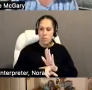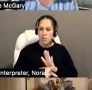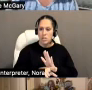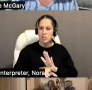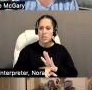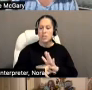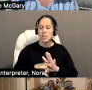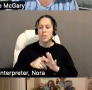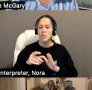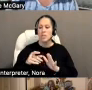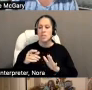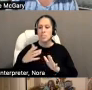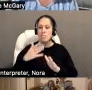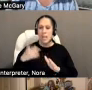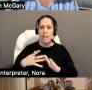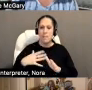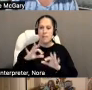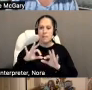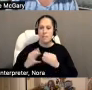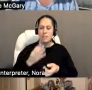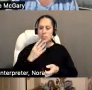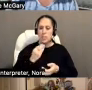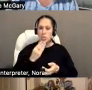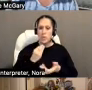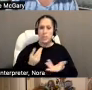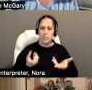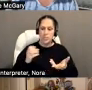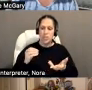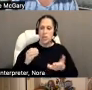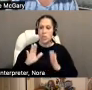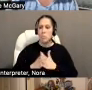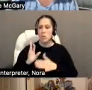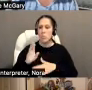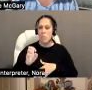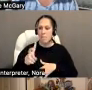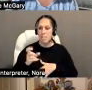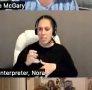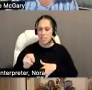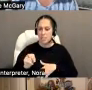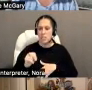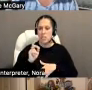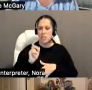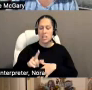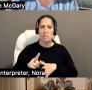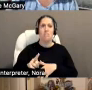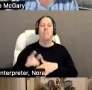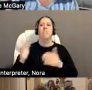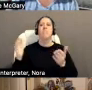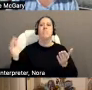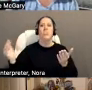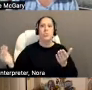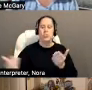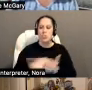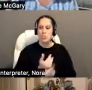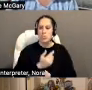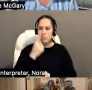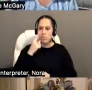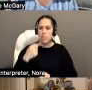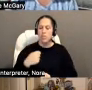um, half my family is Jewish. So the Book of Revelations was totally new to me. Um, and as